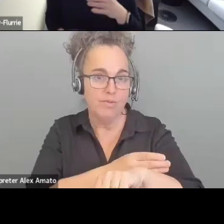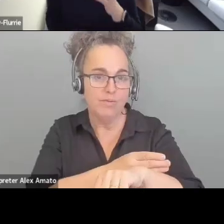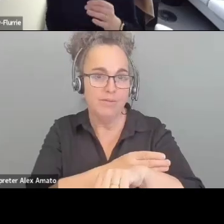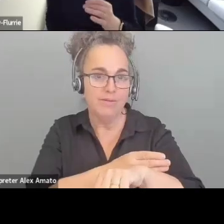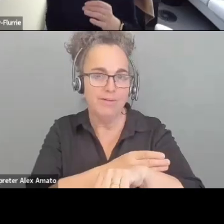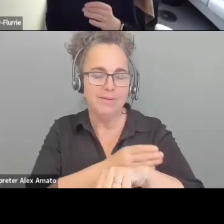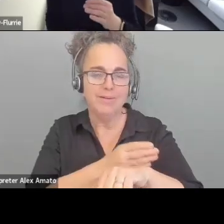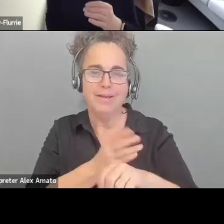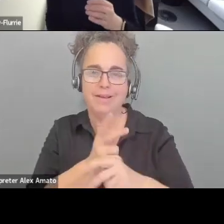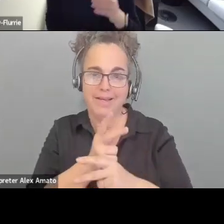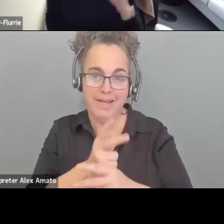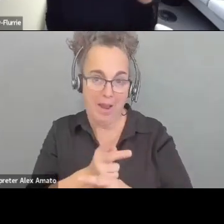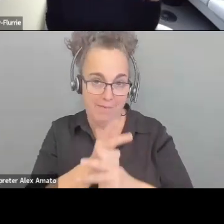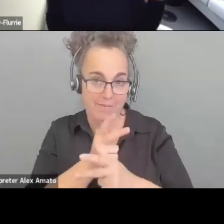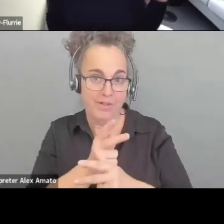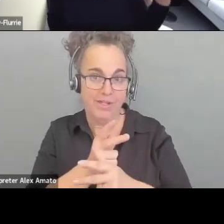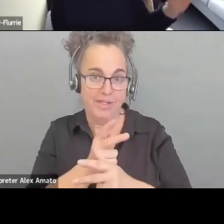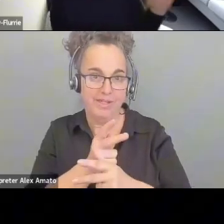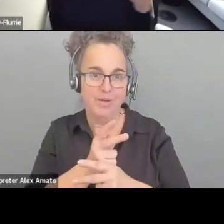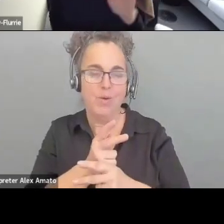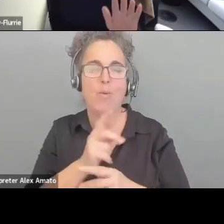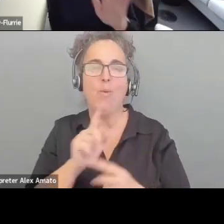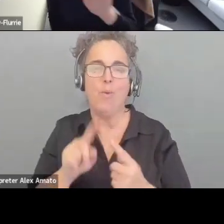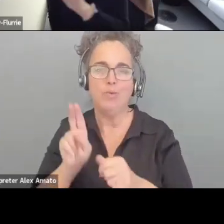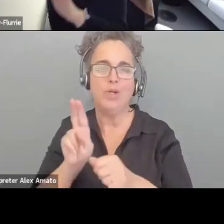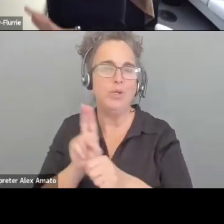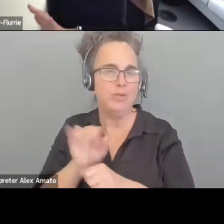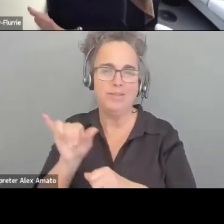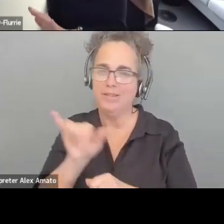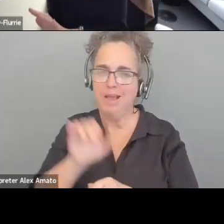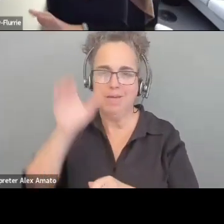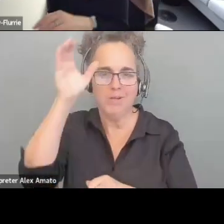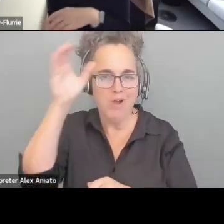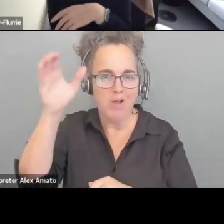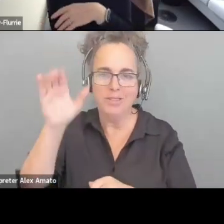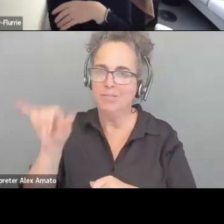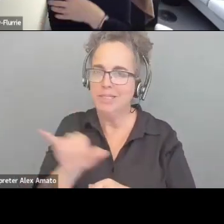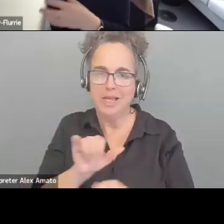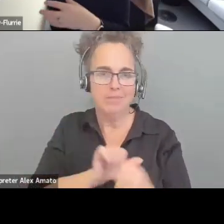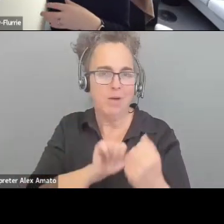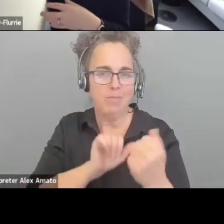very carefully. Again, with using the same principles and approach to make sure